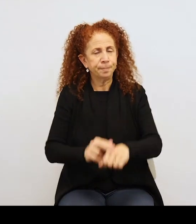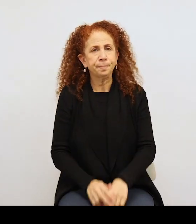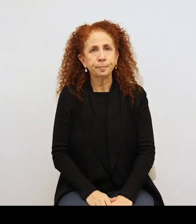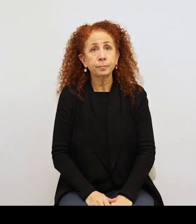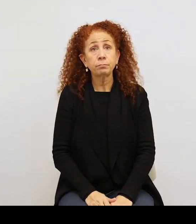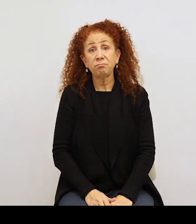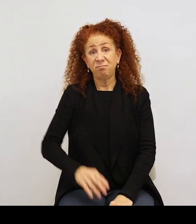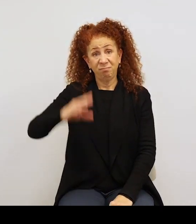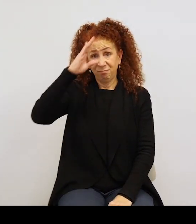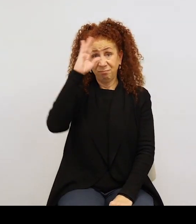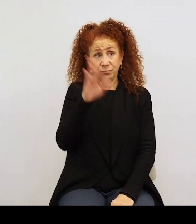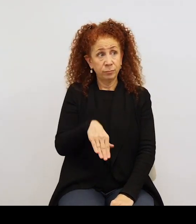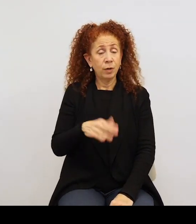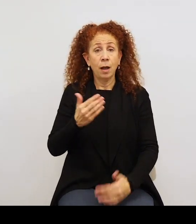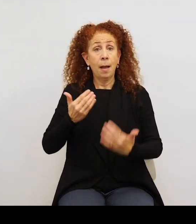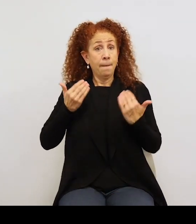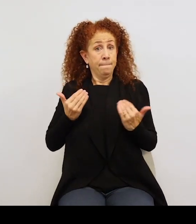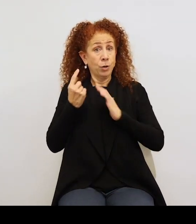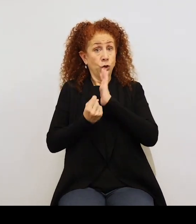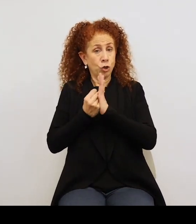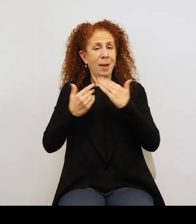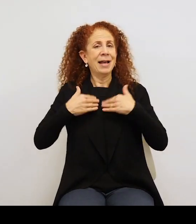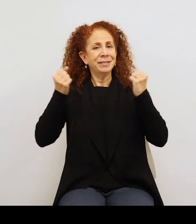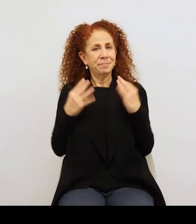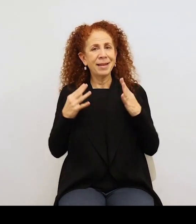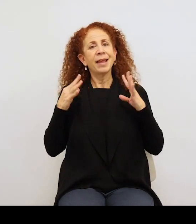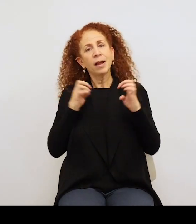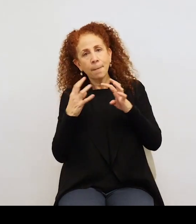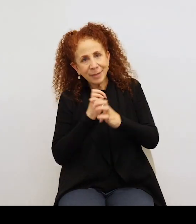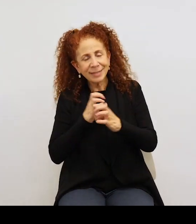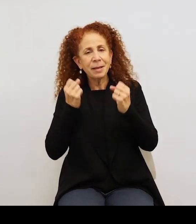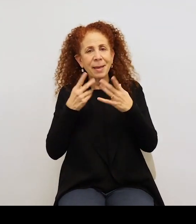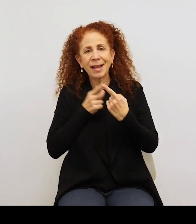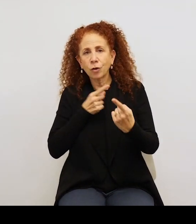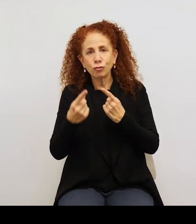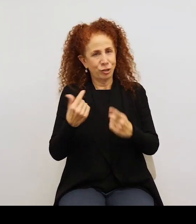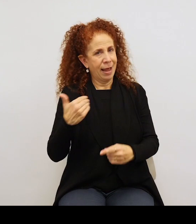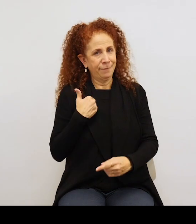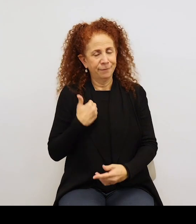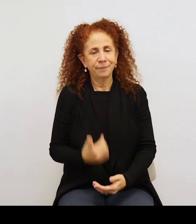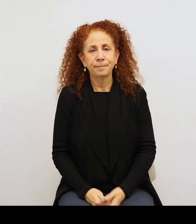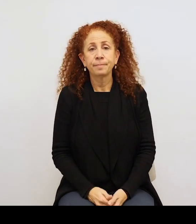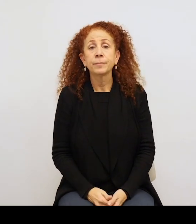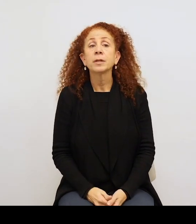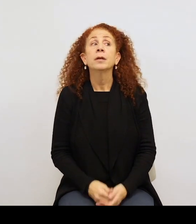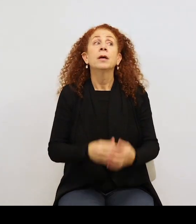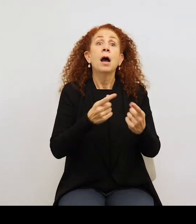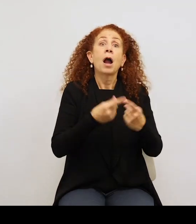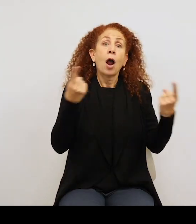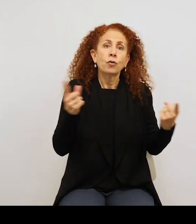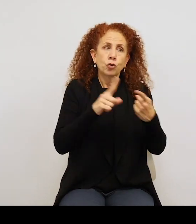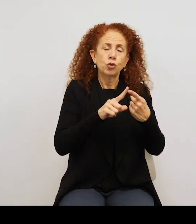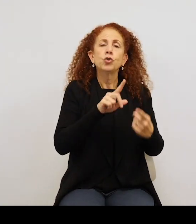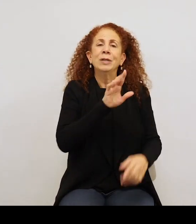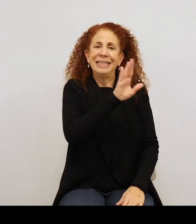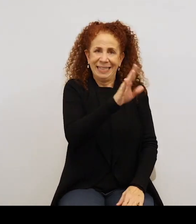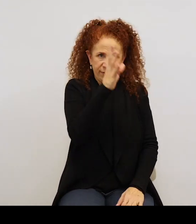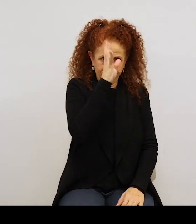After all, modernity is full of complexities and contradictions. In contrast to Descartes, the English philosopher Jeremy